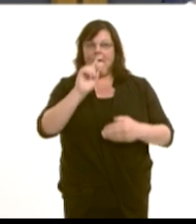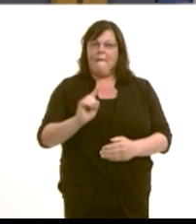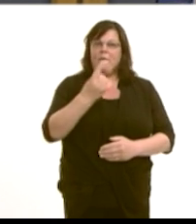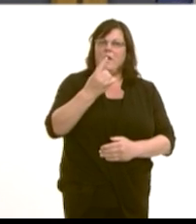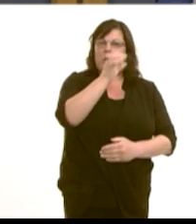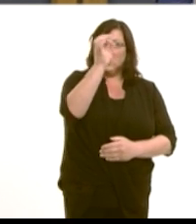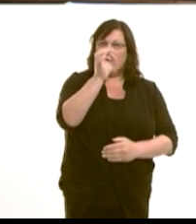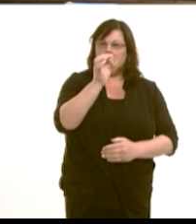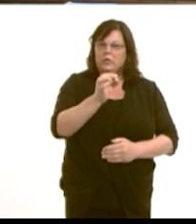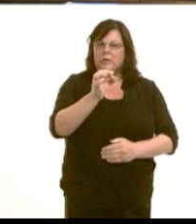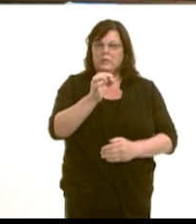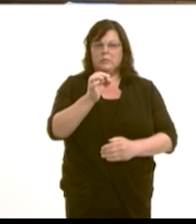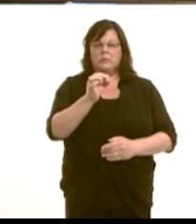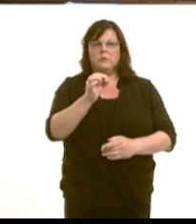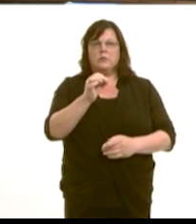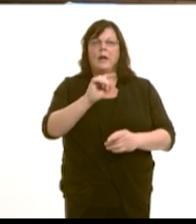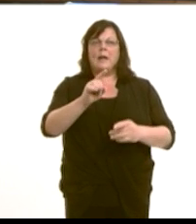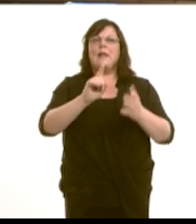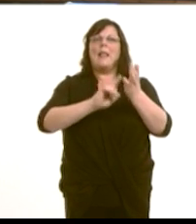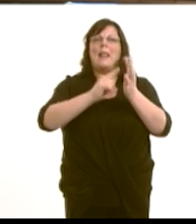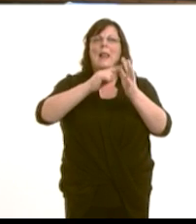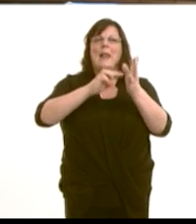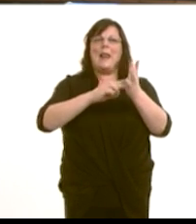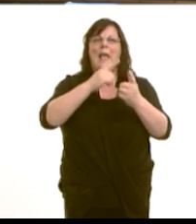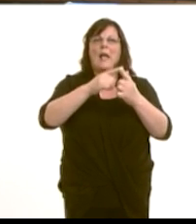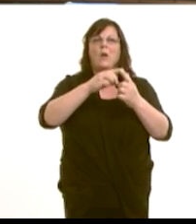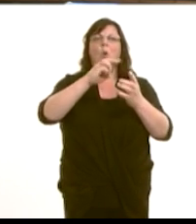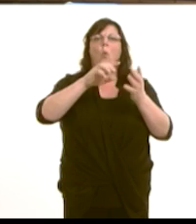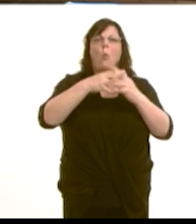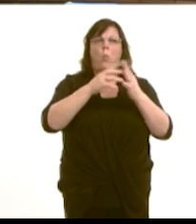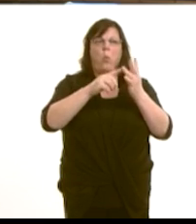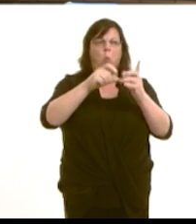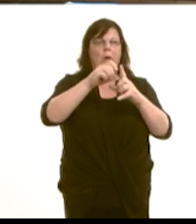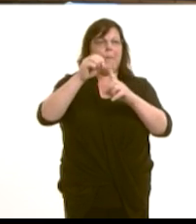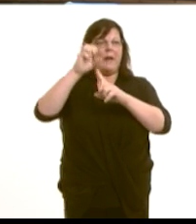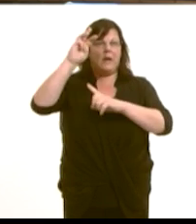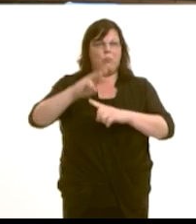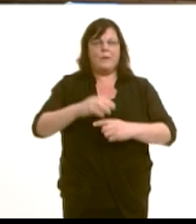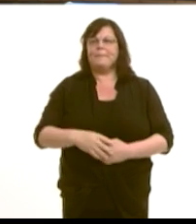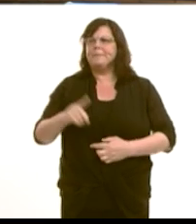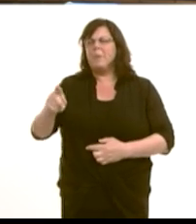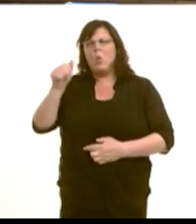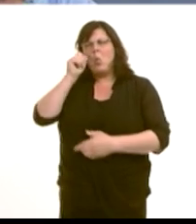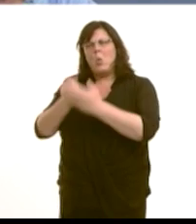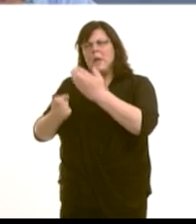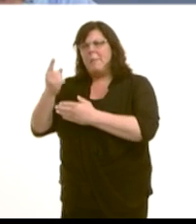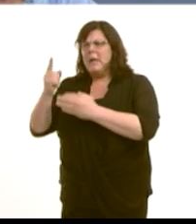this week, the leader of the opposition, Leanne Wood. Leanne Wood: Diolch yn fawr. First Minister, the Westminster political system is in crisis, with skulduggery and